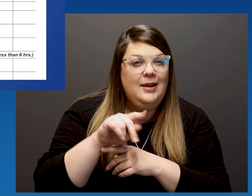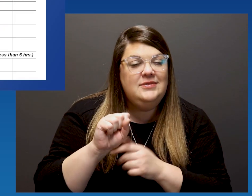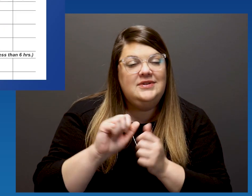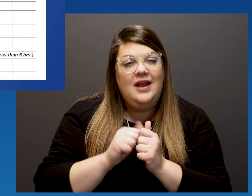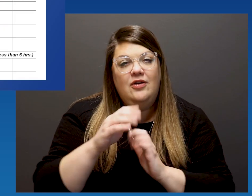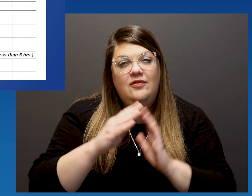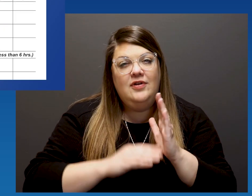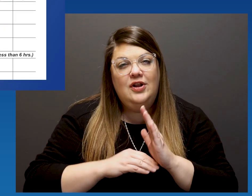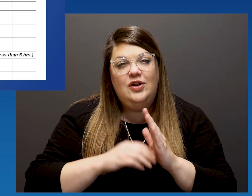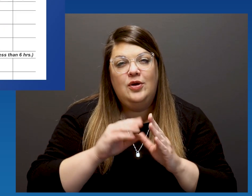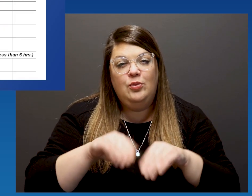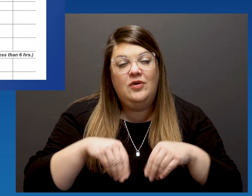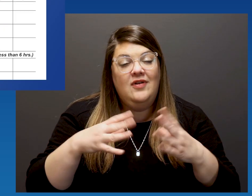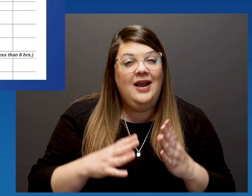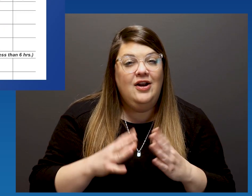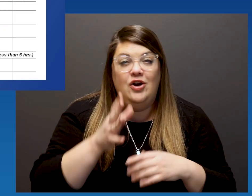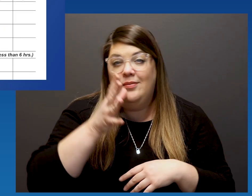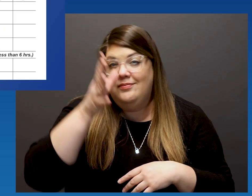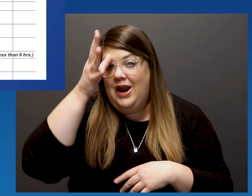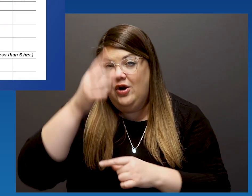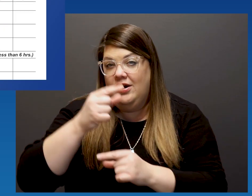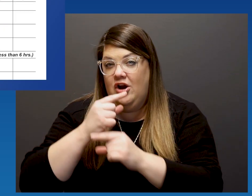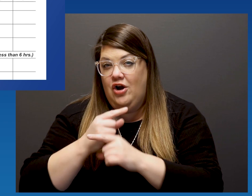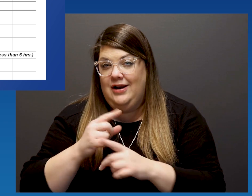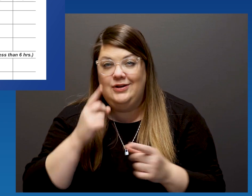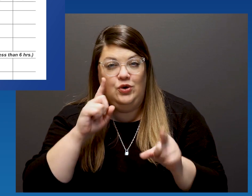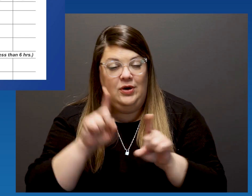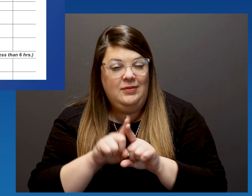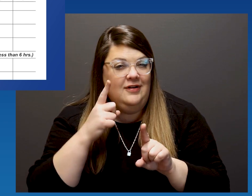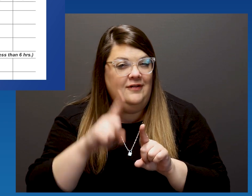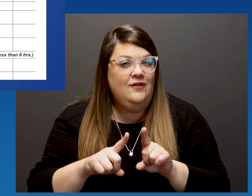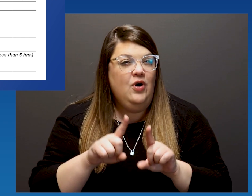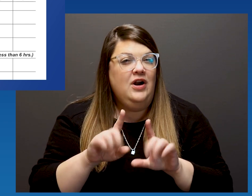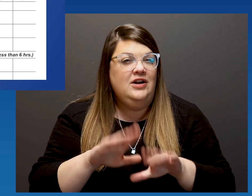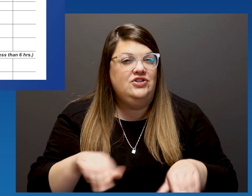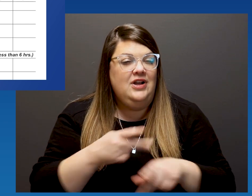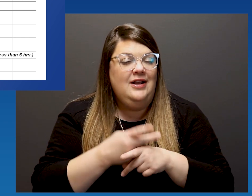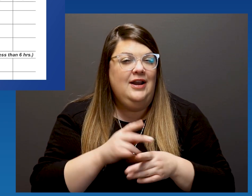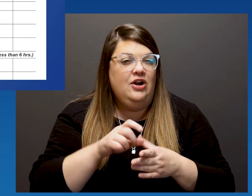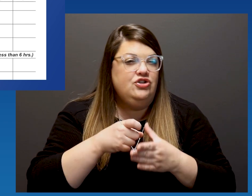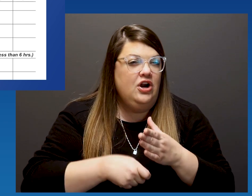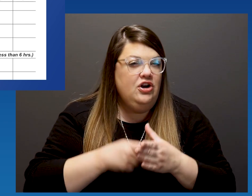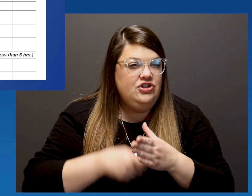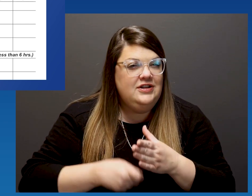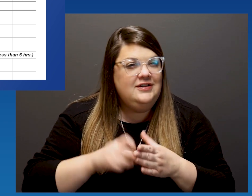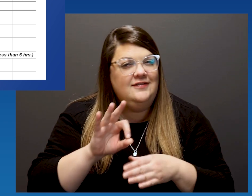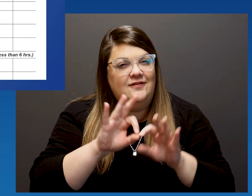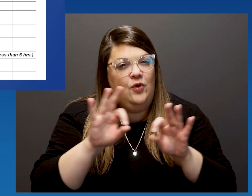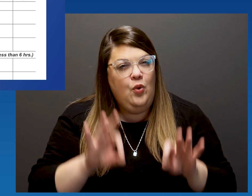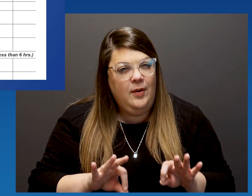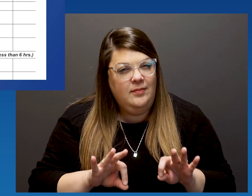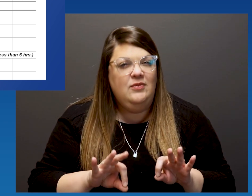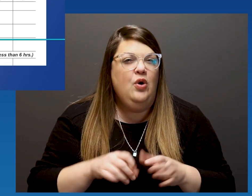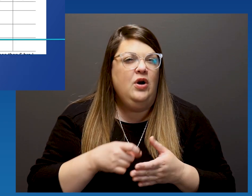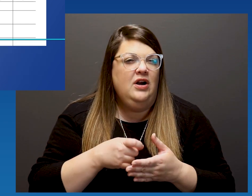the Provider/Parent Guardian's Agreement for Childcare Charges Form, or the Childcare Charges Form for short.